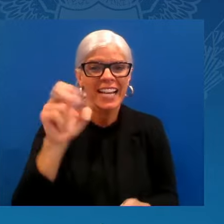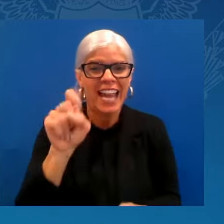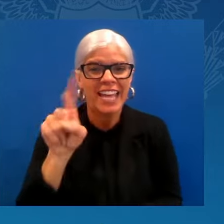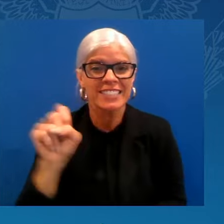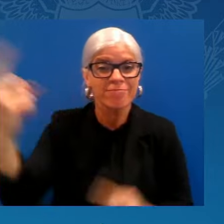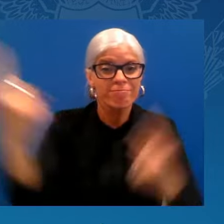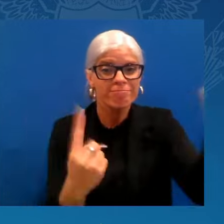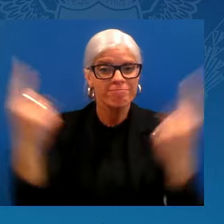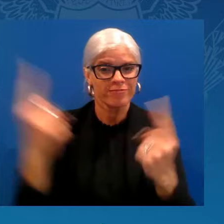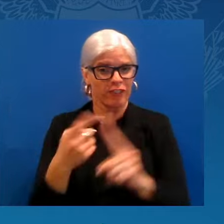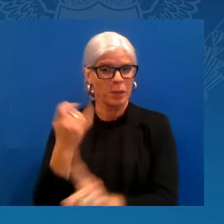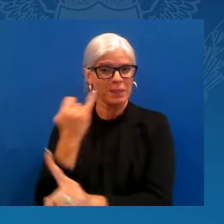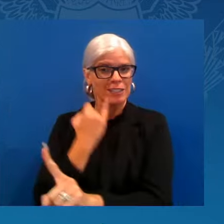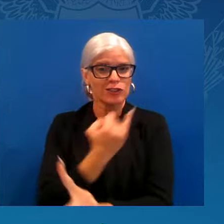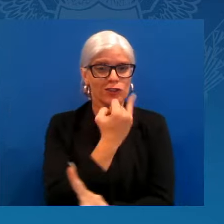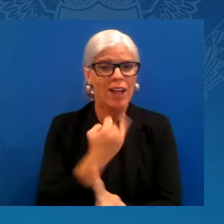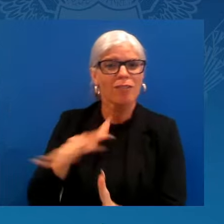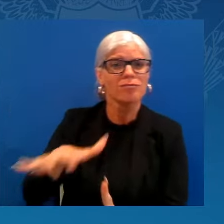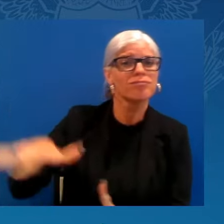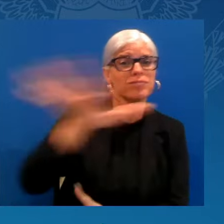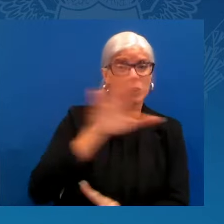the first second gentleman of the United States.